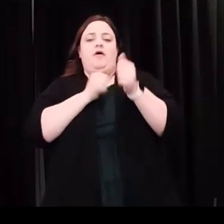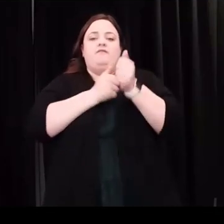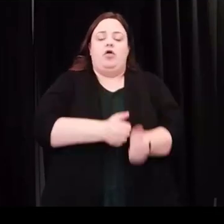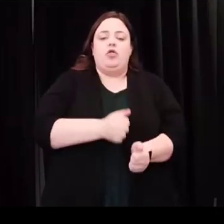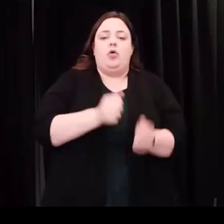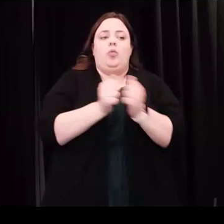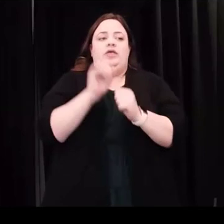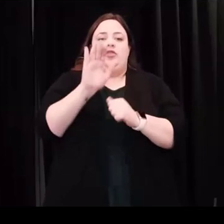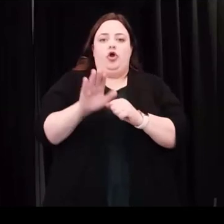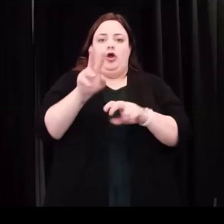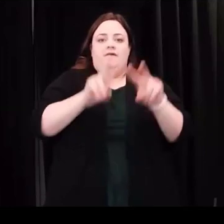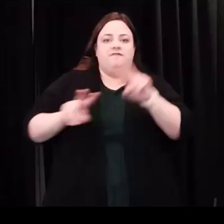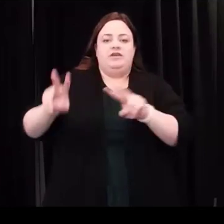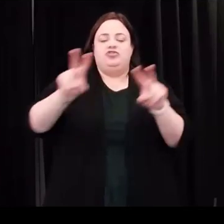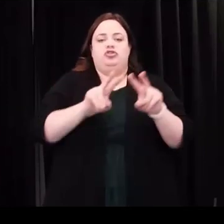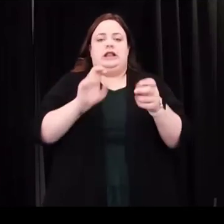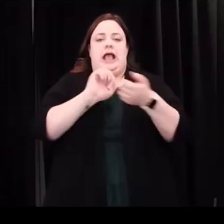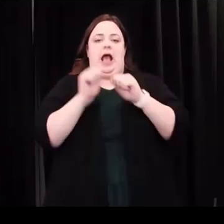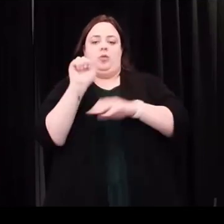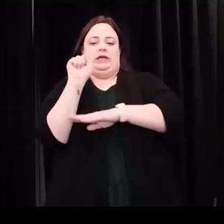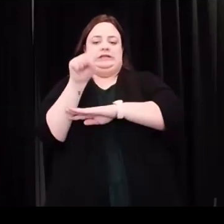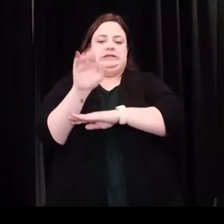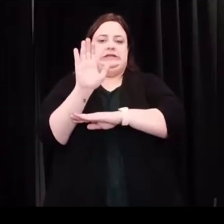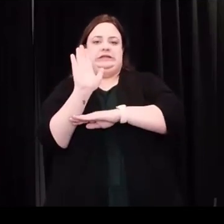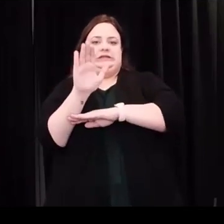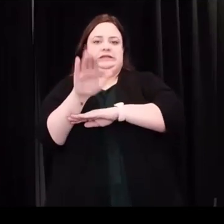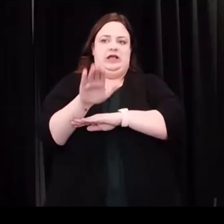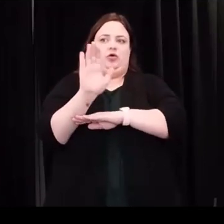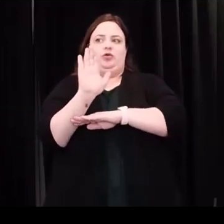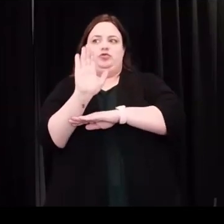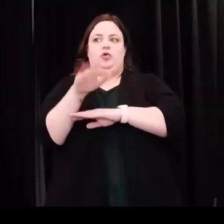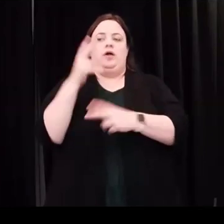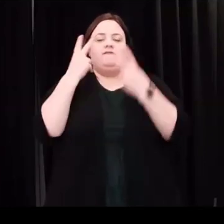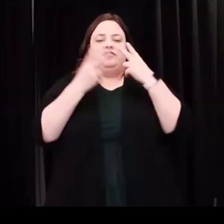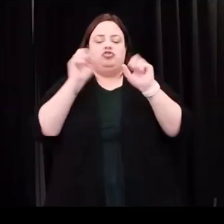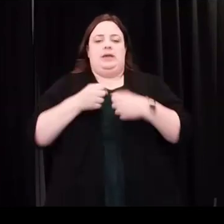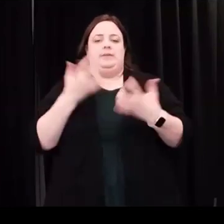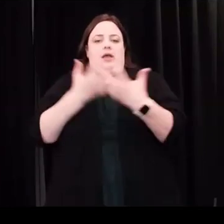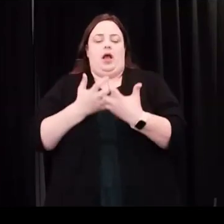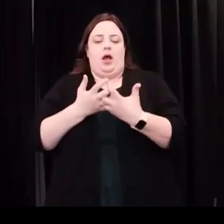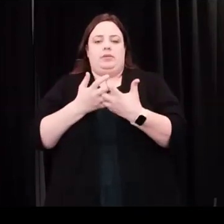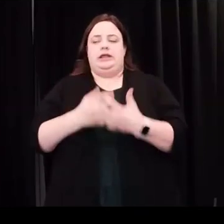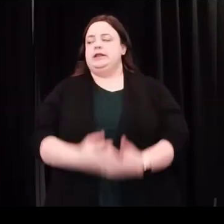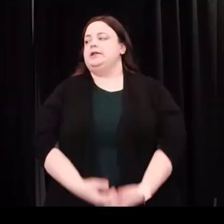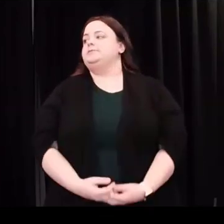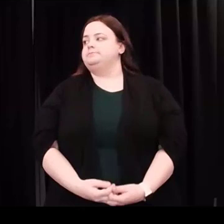Right. The tilt on the screen can move so that her vision can be accommodated. Just lift up higher.